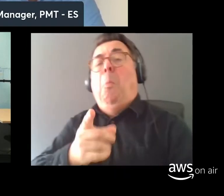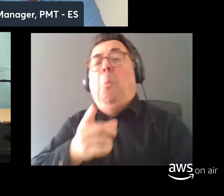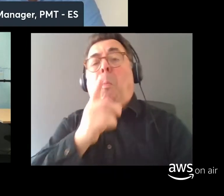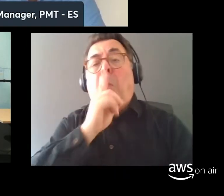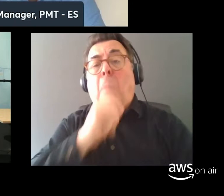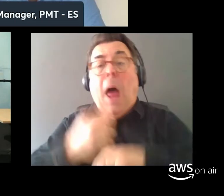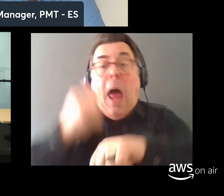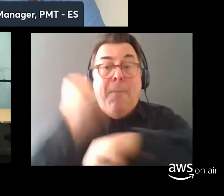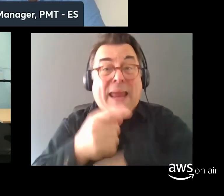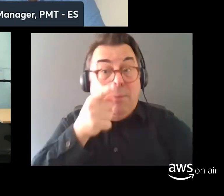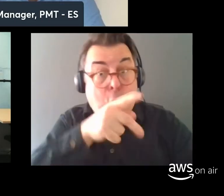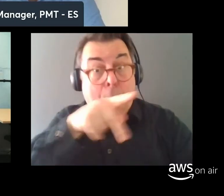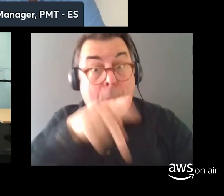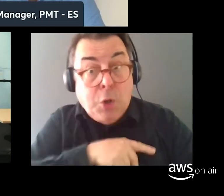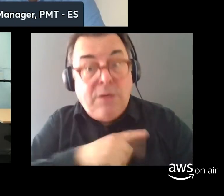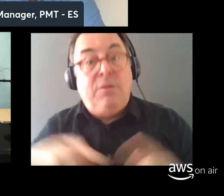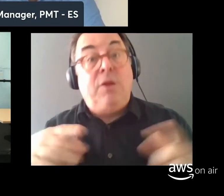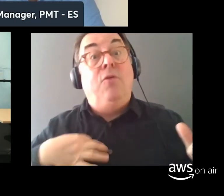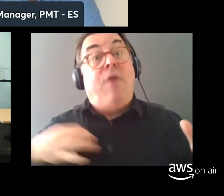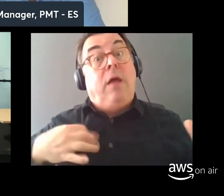but since you volunteered, yeah. - Aw man.